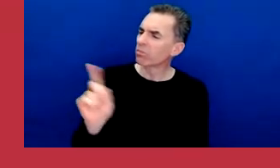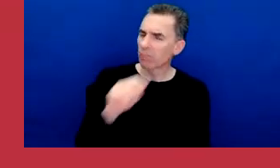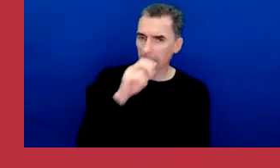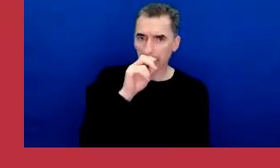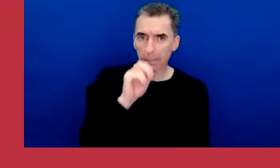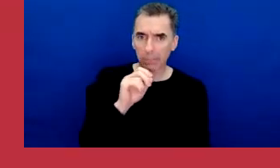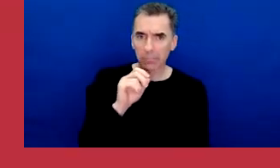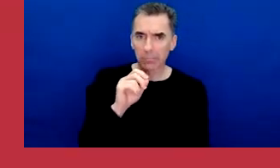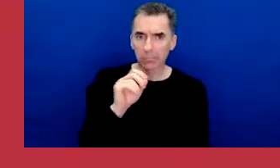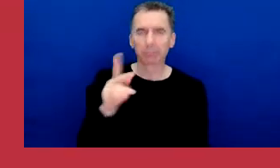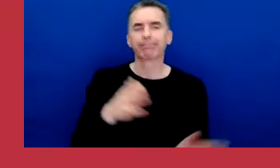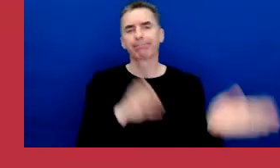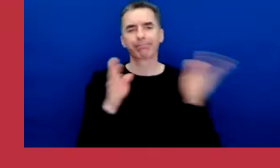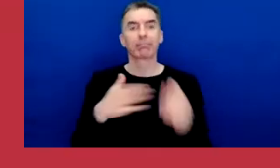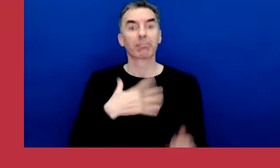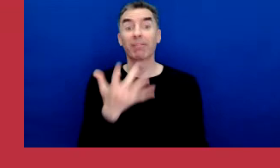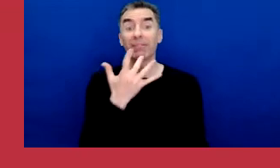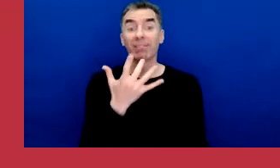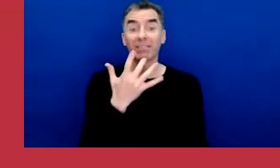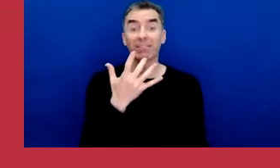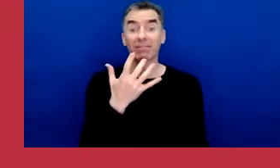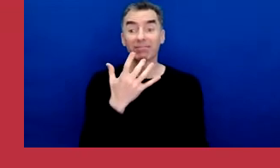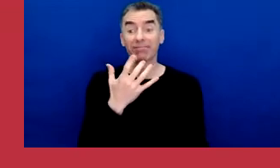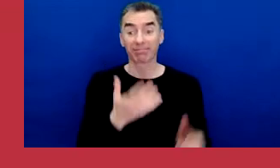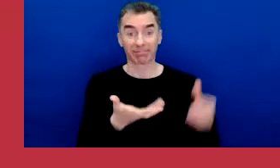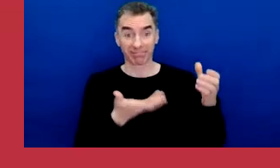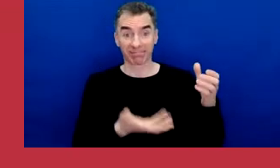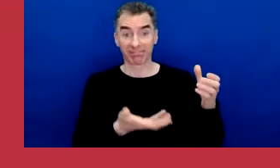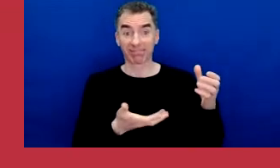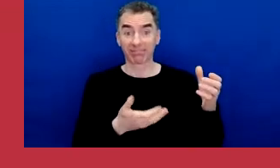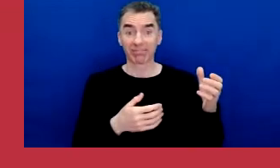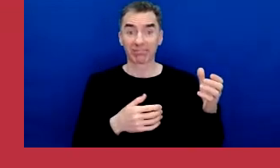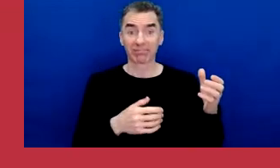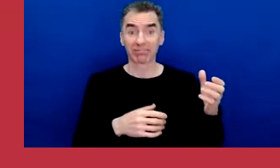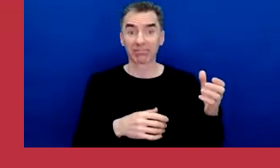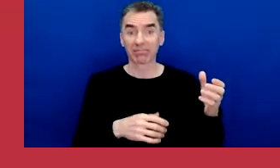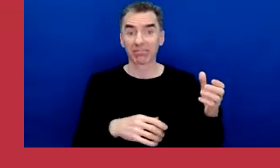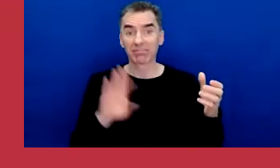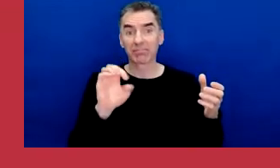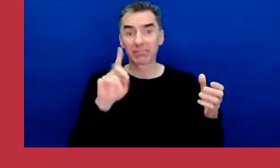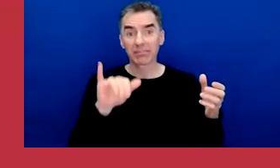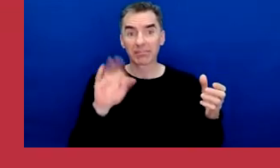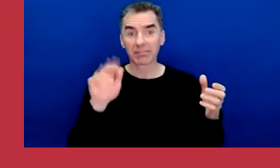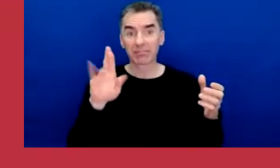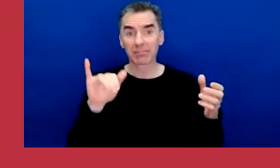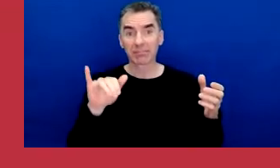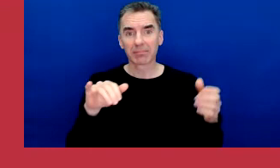OK, this is one of my favorite all year Applied Tech I have Becky Barabe and Robert Pimentel